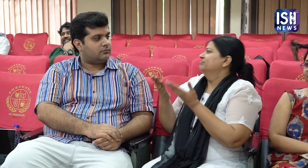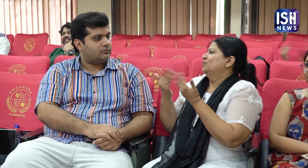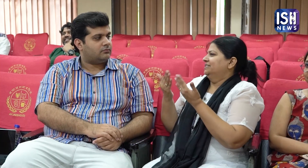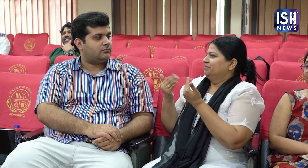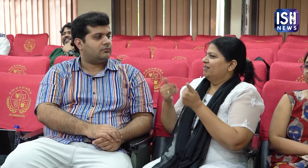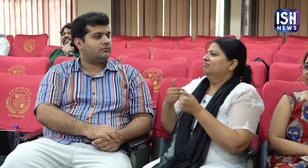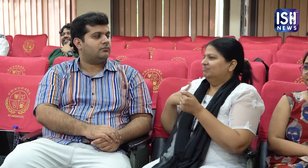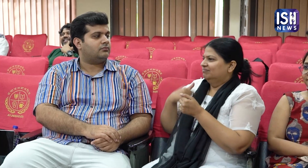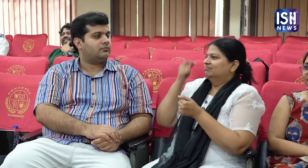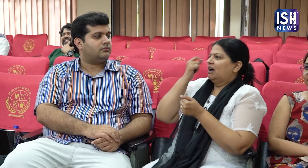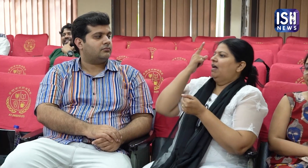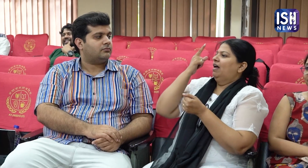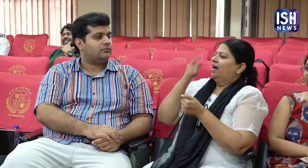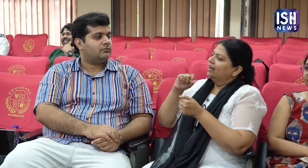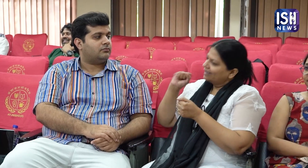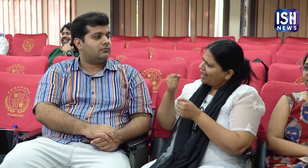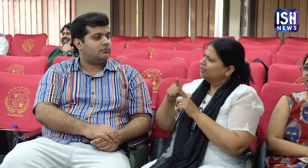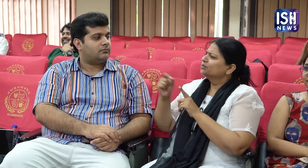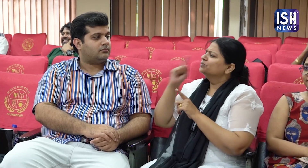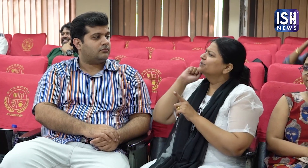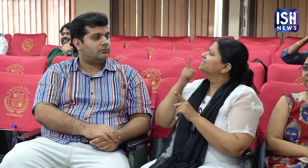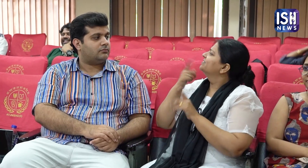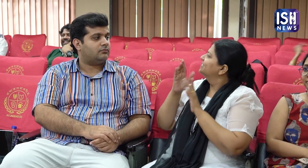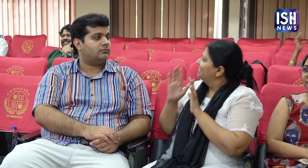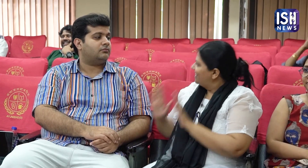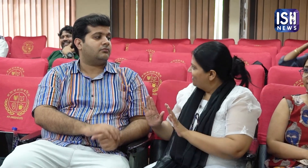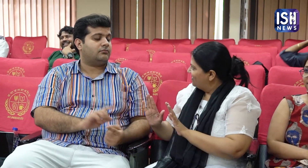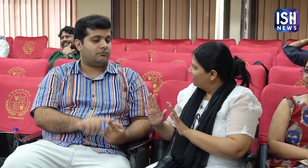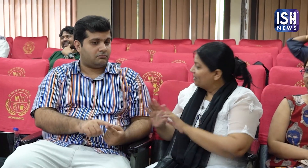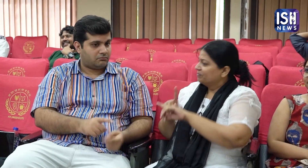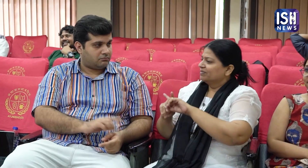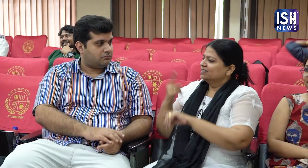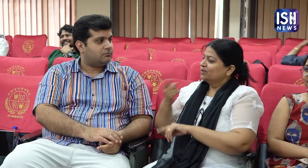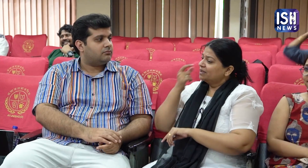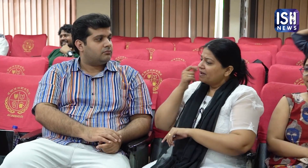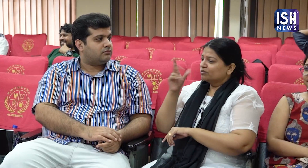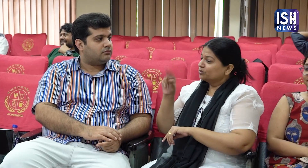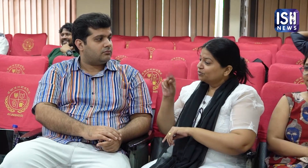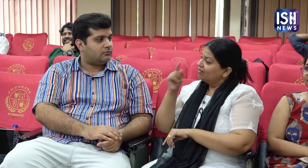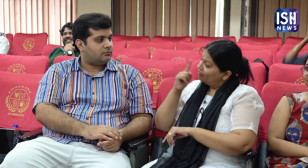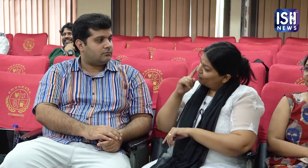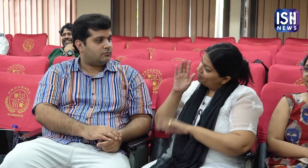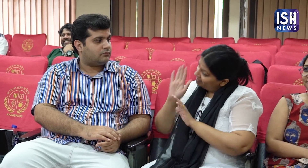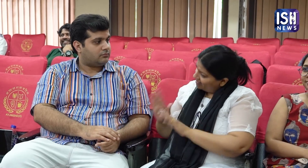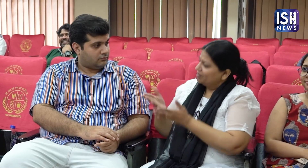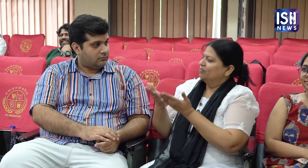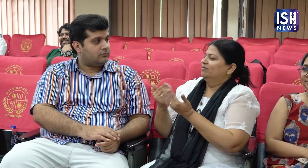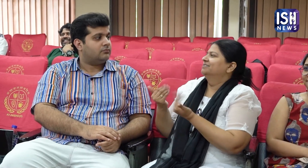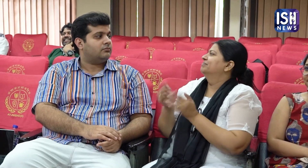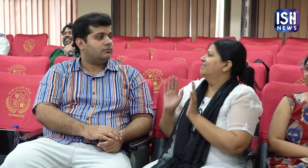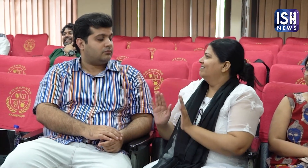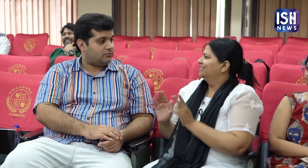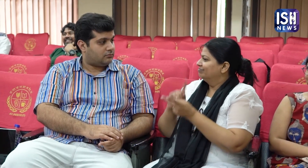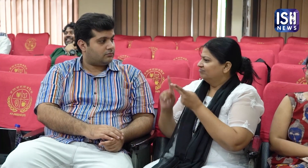parents will realise the 'Deaf Can Do' spirit. Also there are female role models as well!